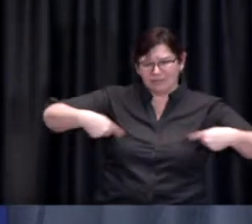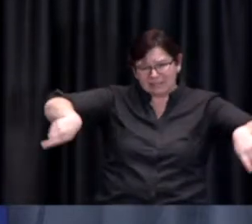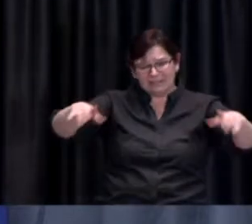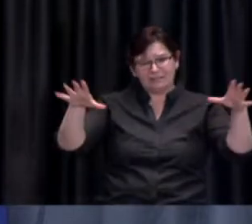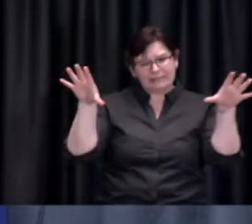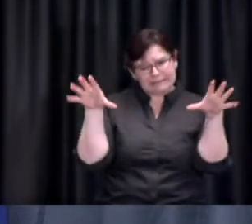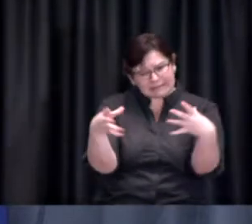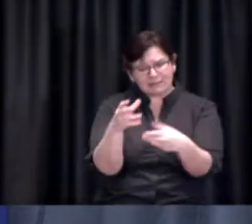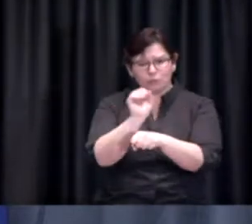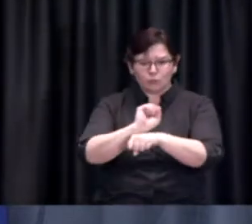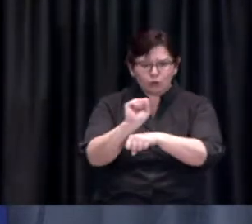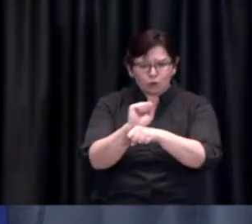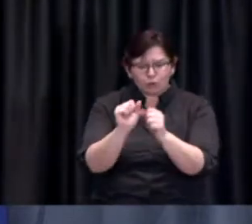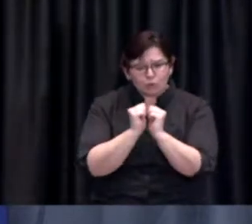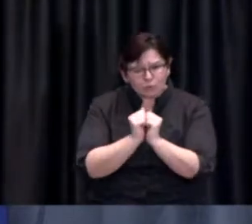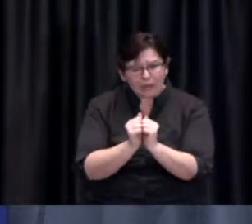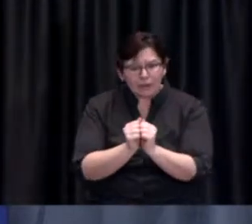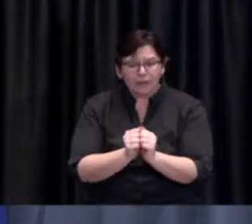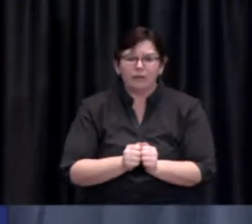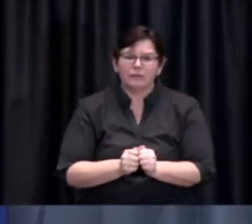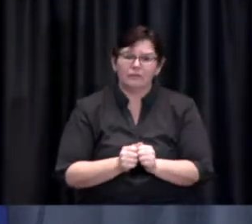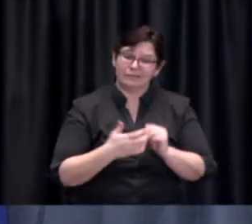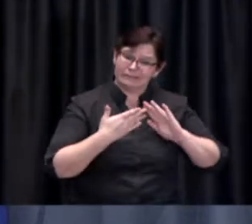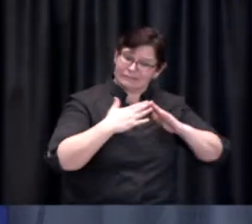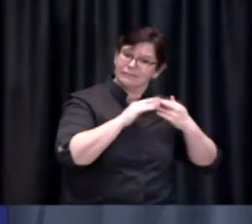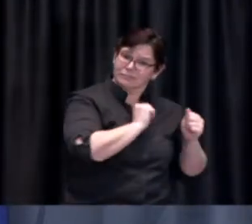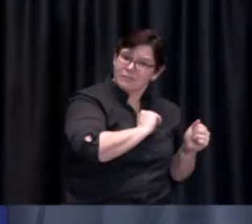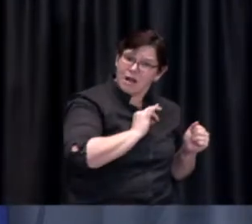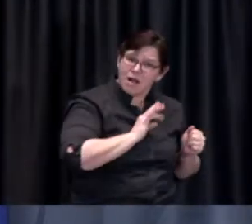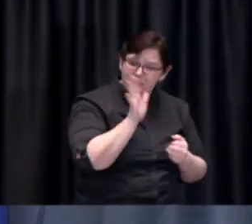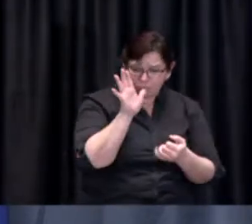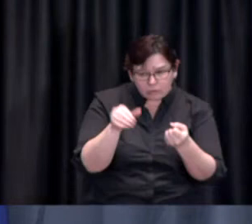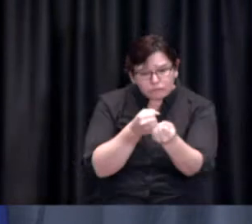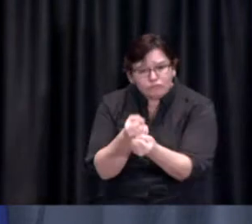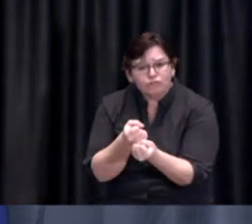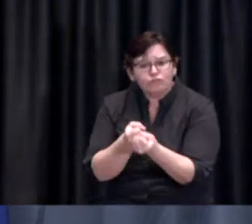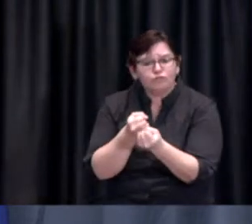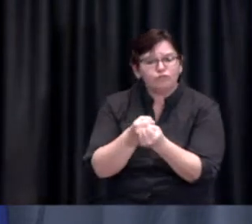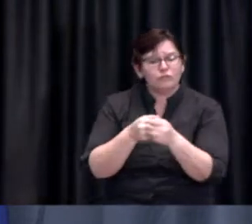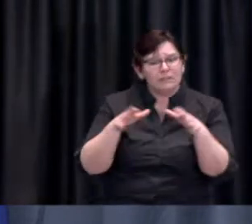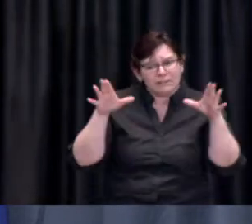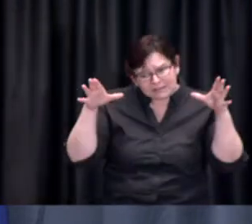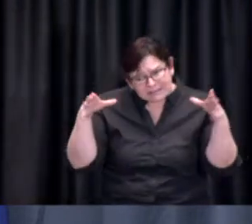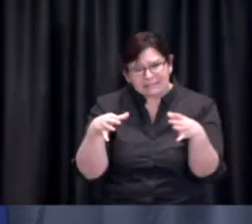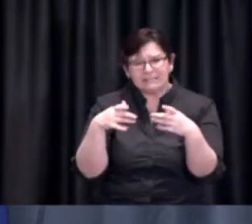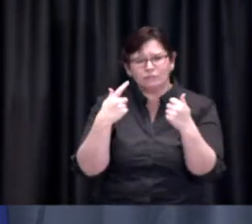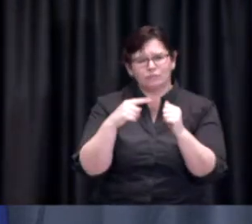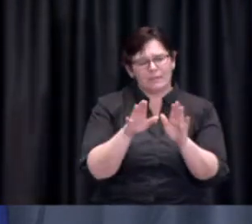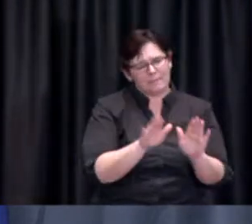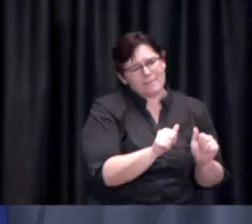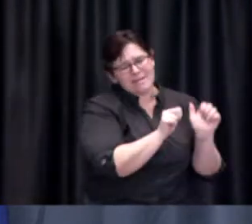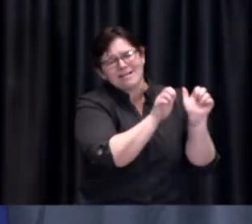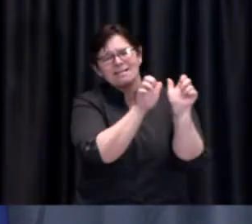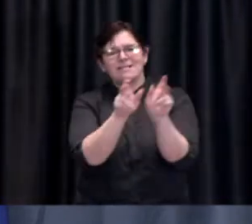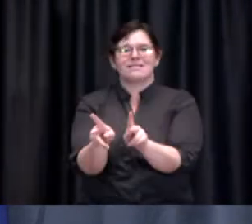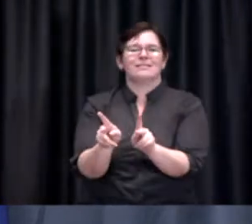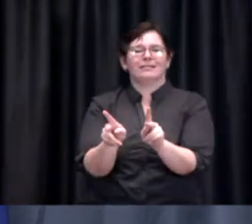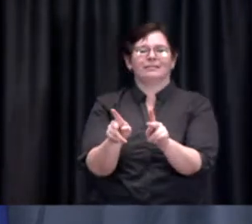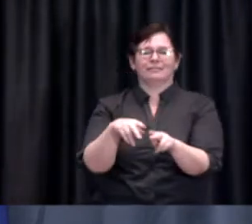in order to support a safe return to major events when it is safe to do so with the operative word being safe.